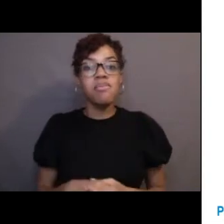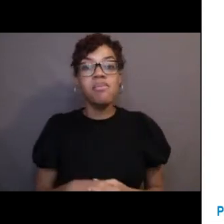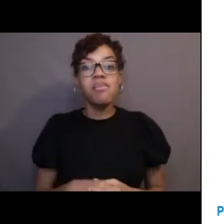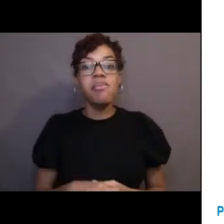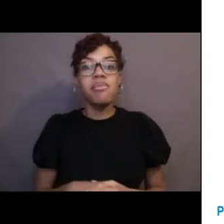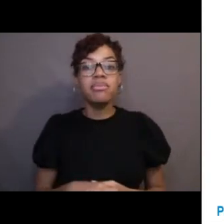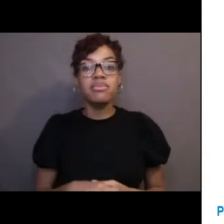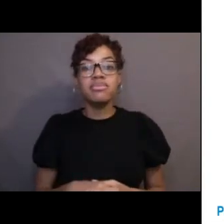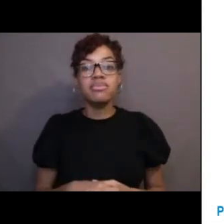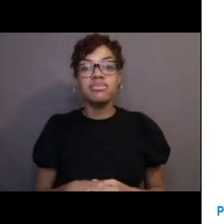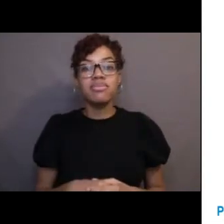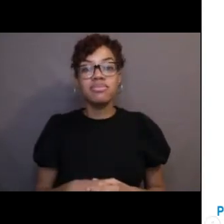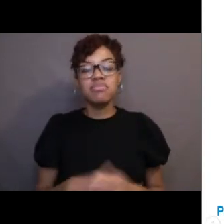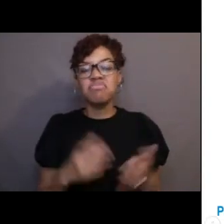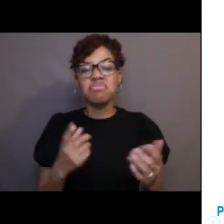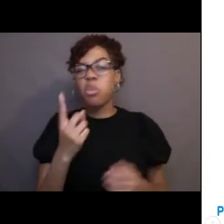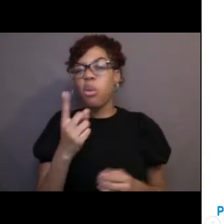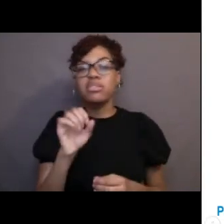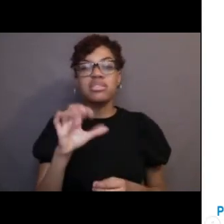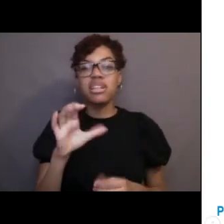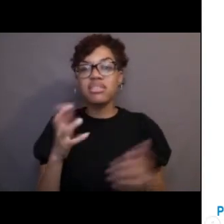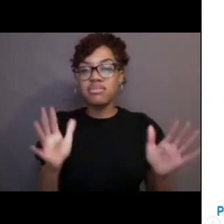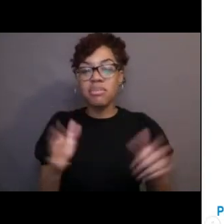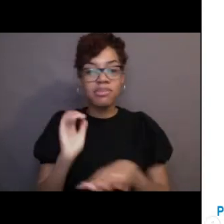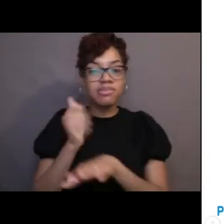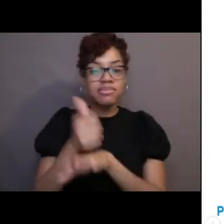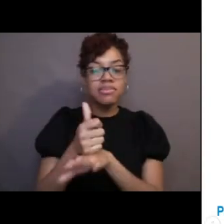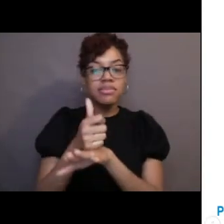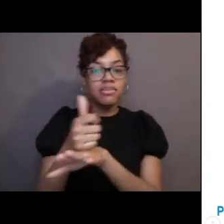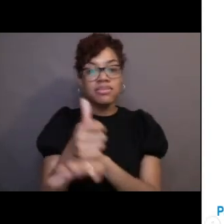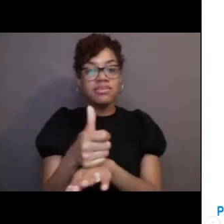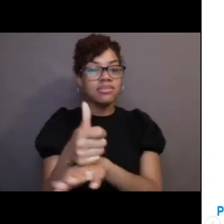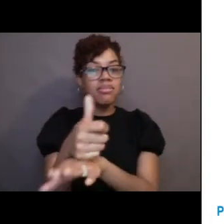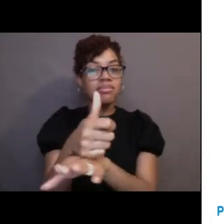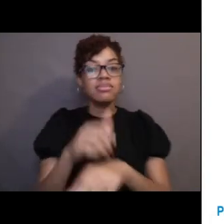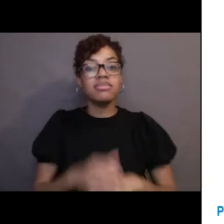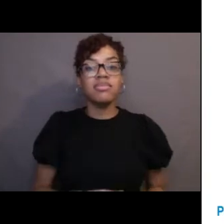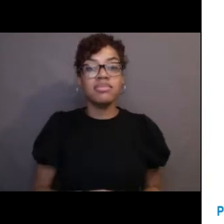Takes about a second. And the leatherback gets that tag, and off it goes.